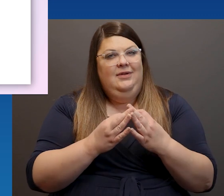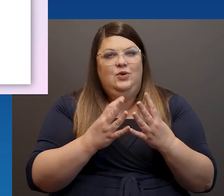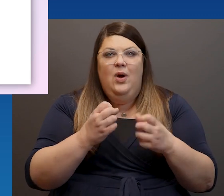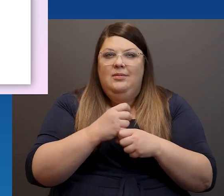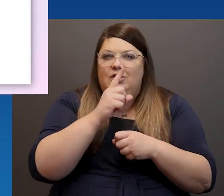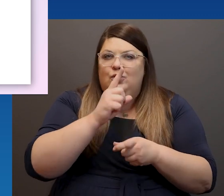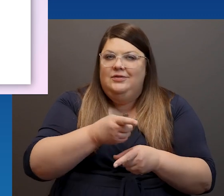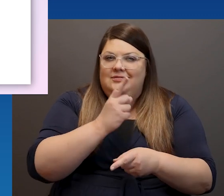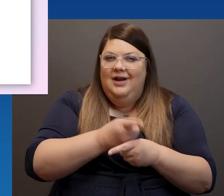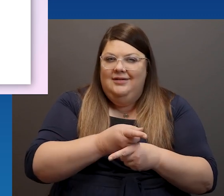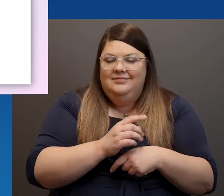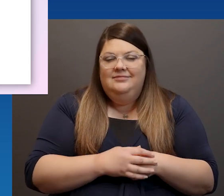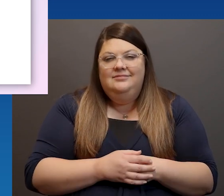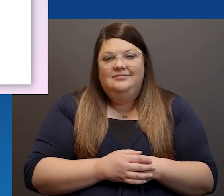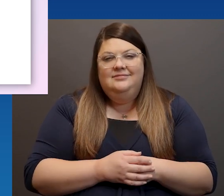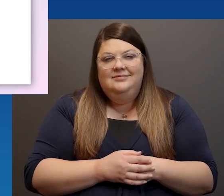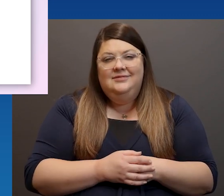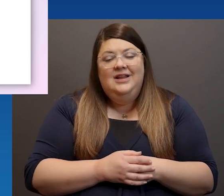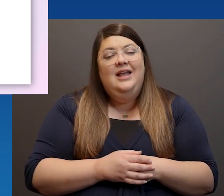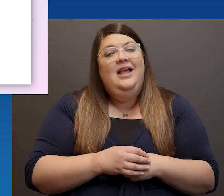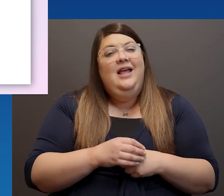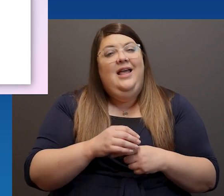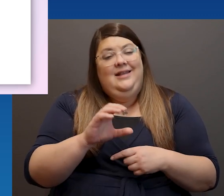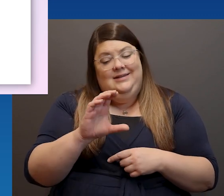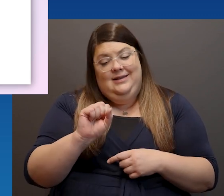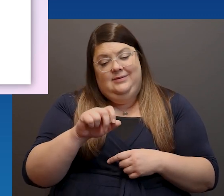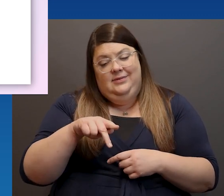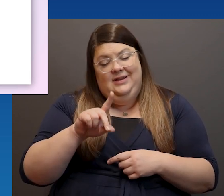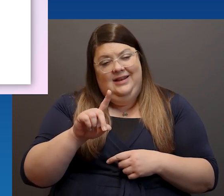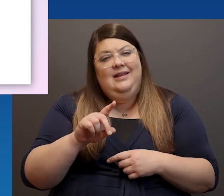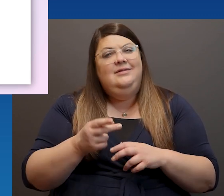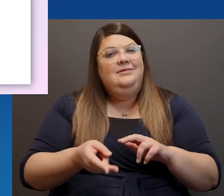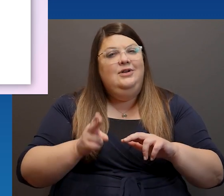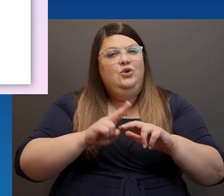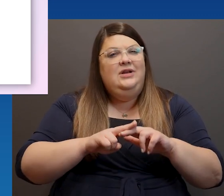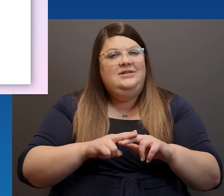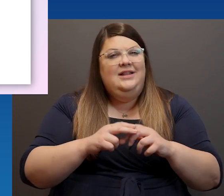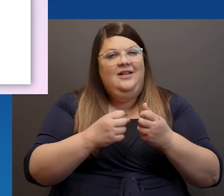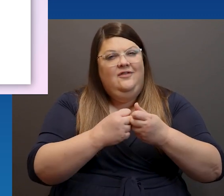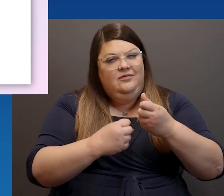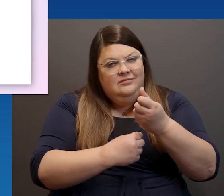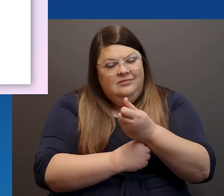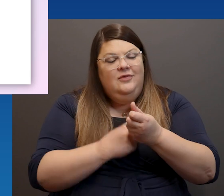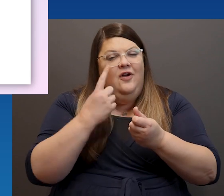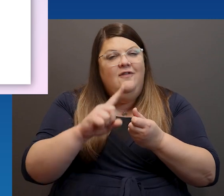A CSPD is a framework to increase the number of qualified providers in the early childhood intervention field,